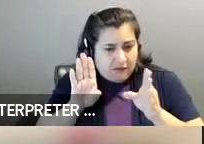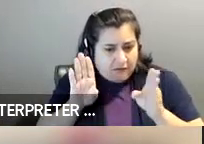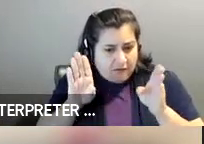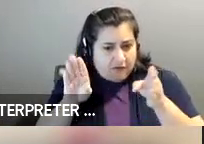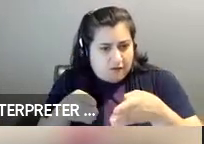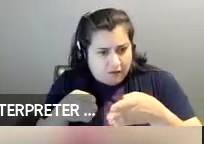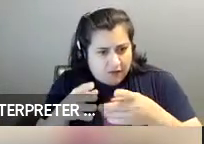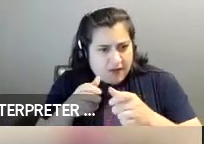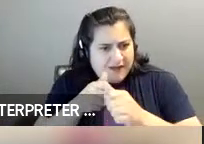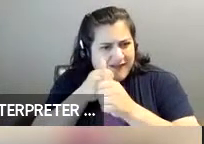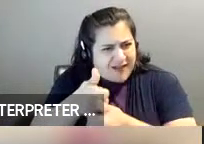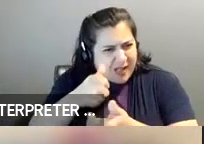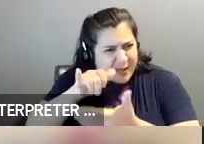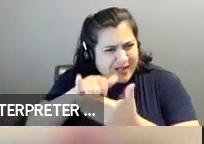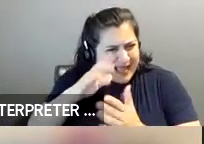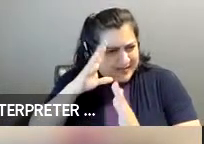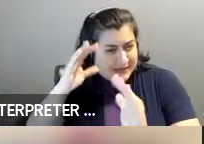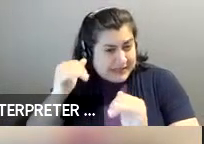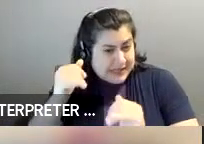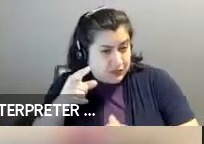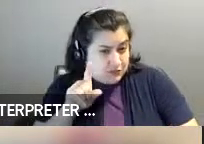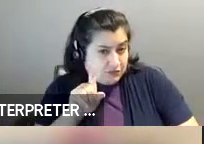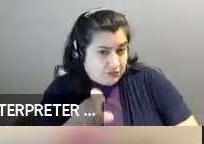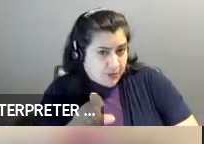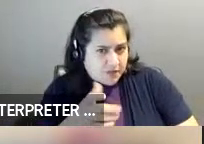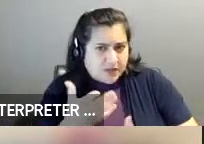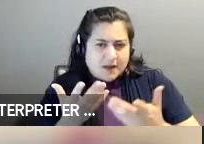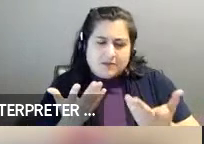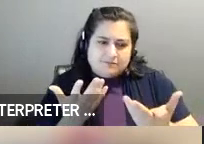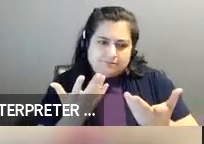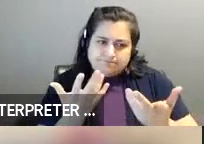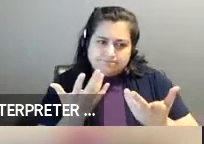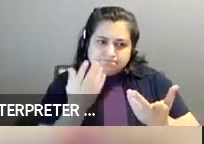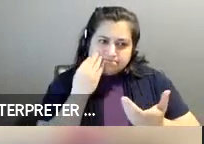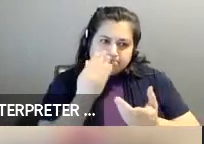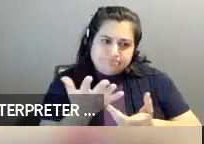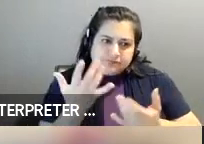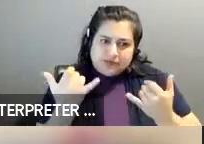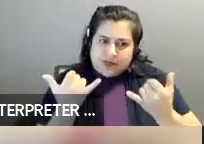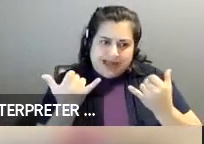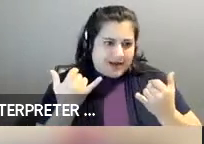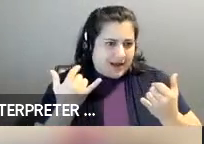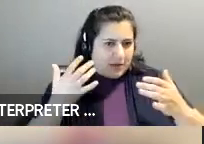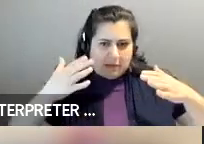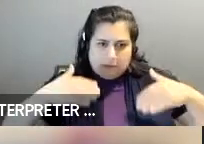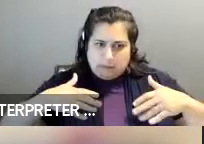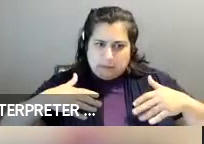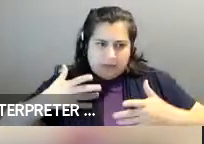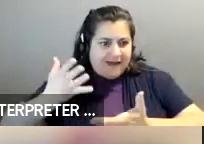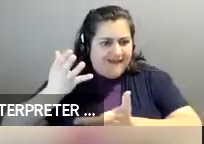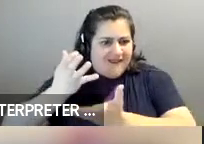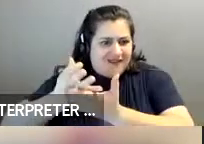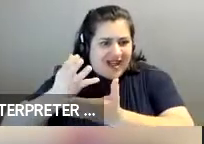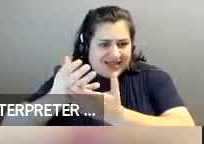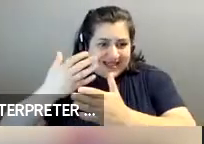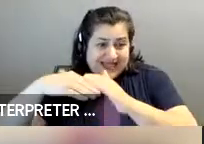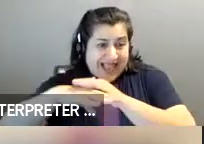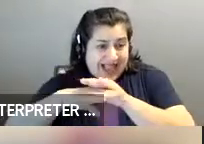And right now we do not have another study that is funded from the Access Board at this